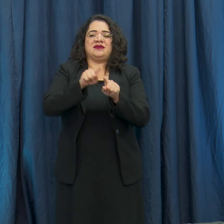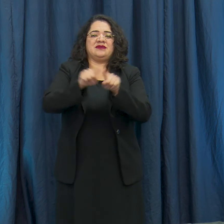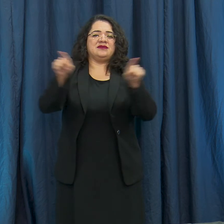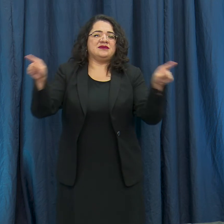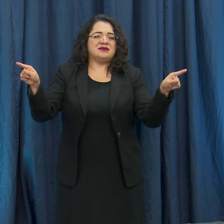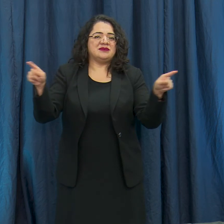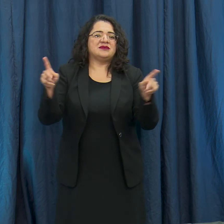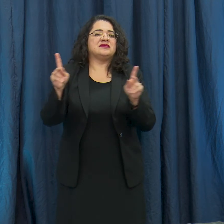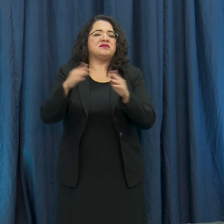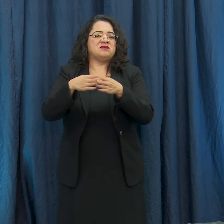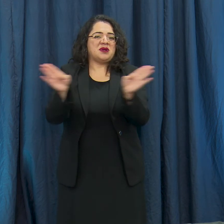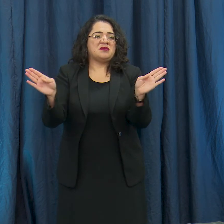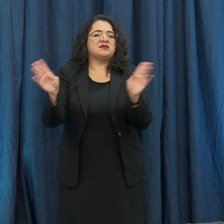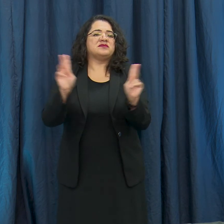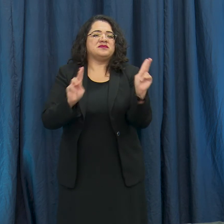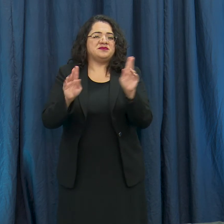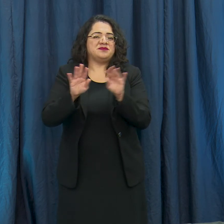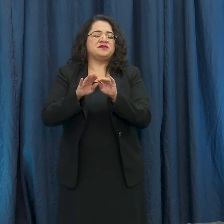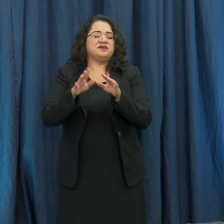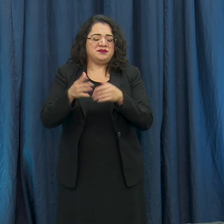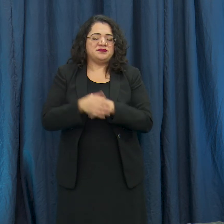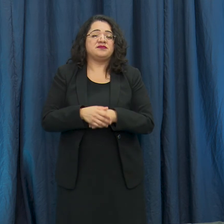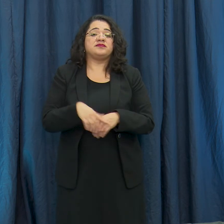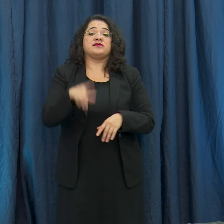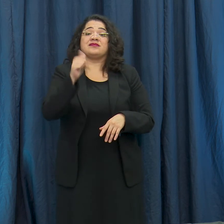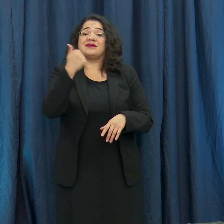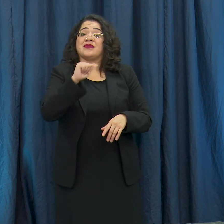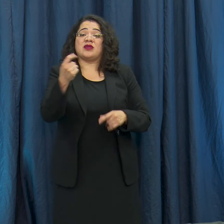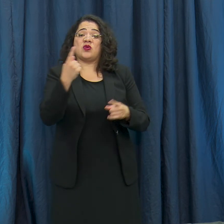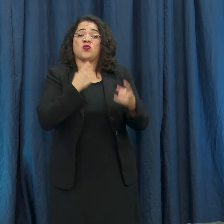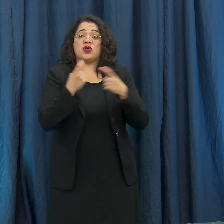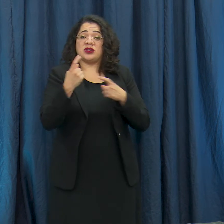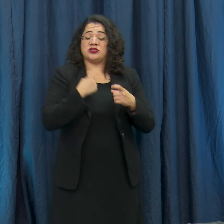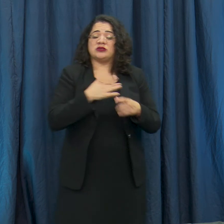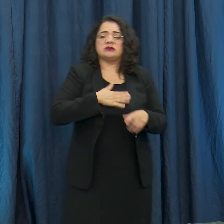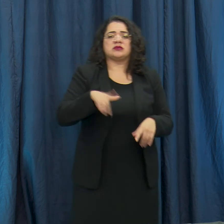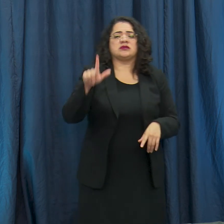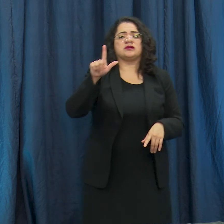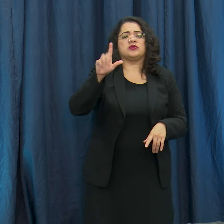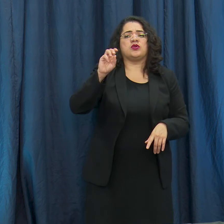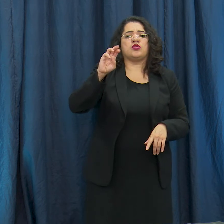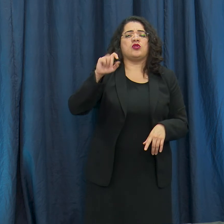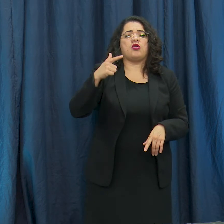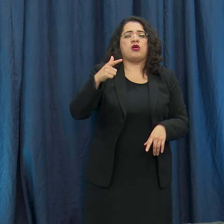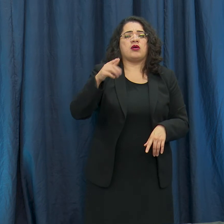información relatio nada a covetous Univ a port of or visit a al cito the web the